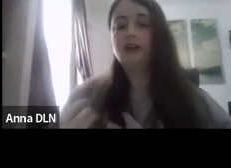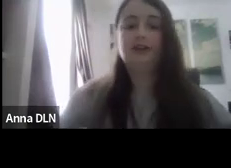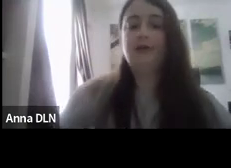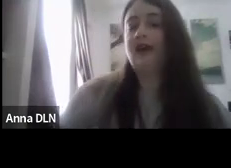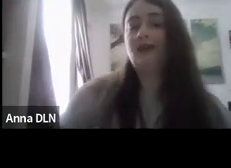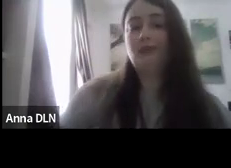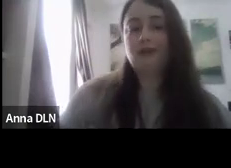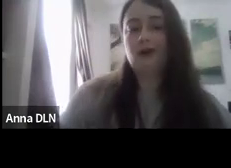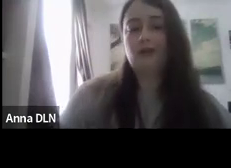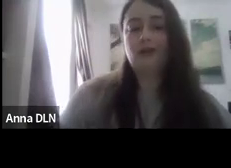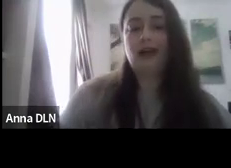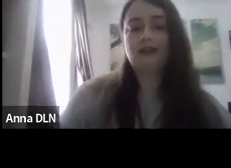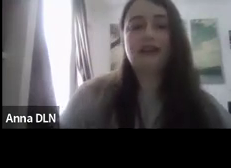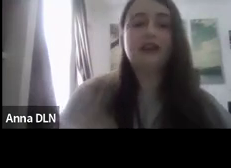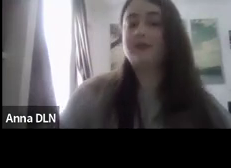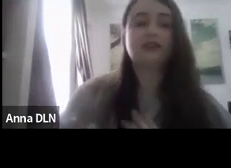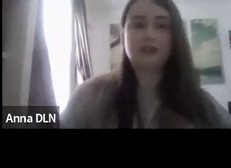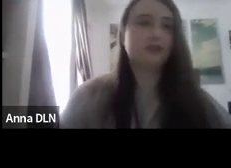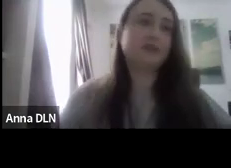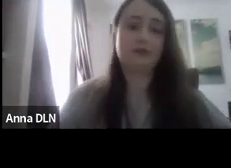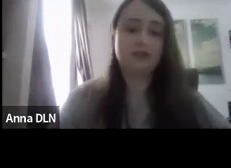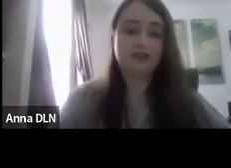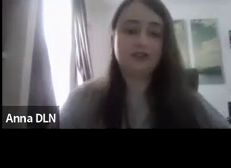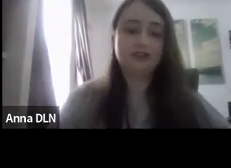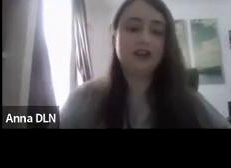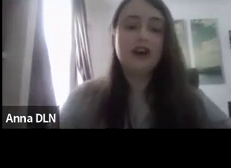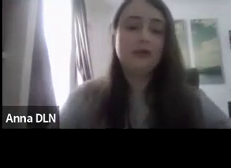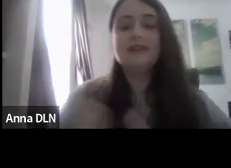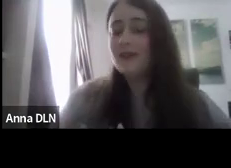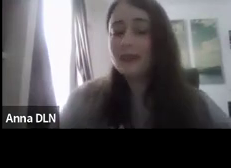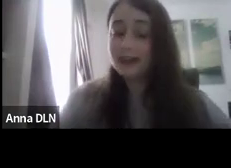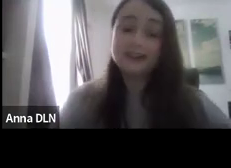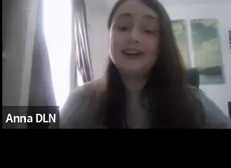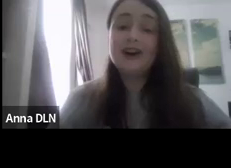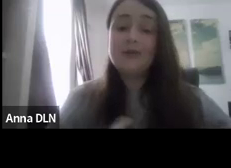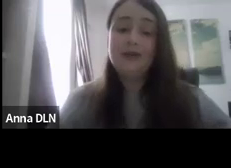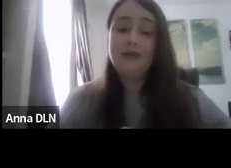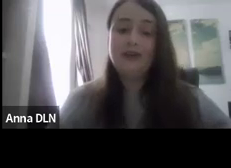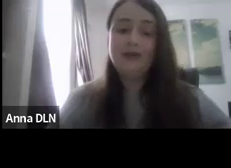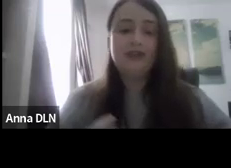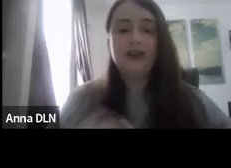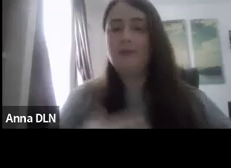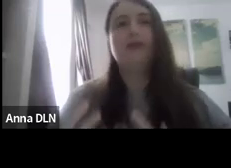At UEA, my department lacked any procedures for disabled students, which might sound bad, but it meant there wasn't any